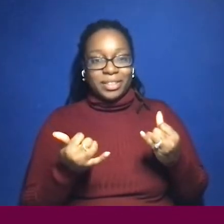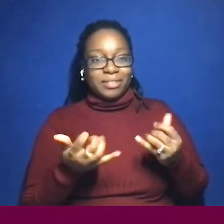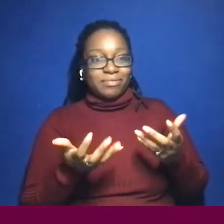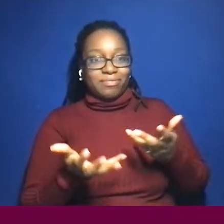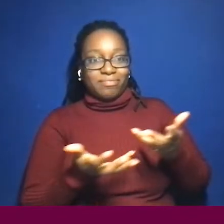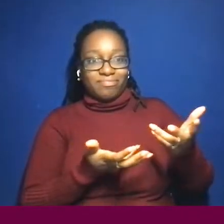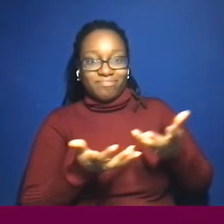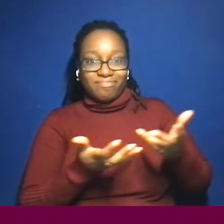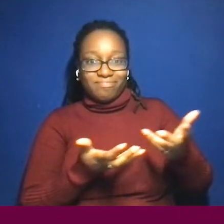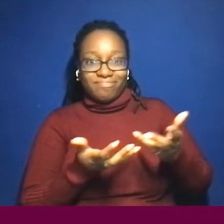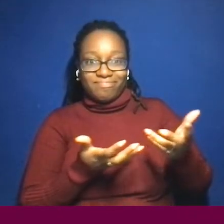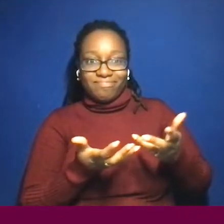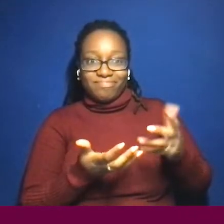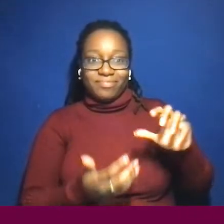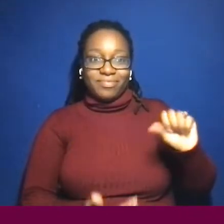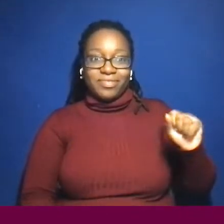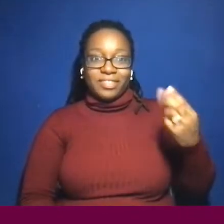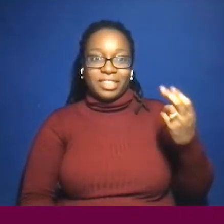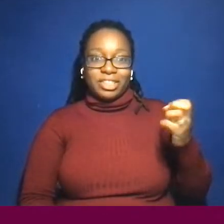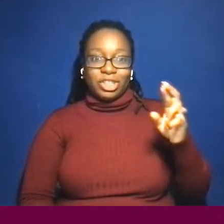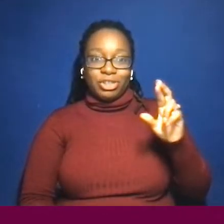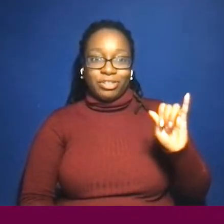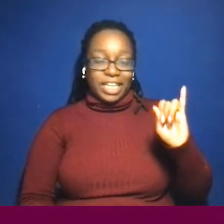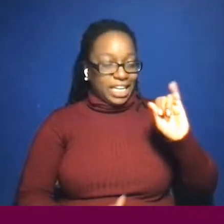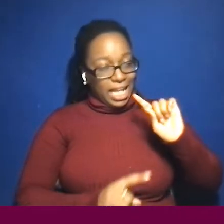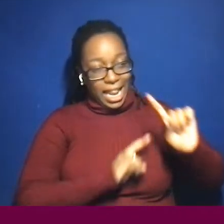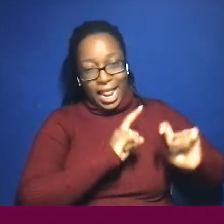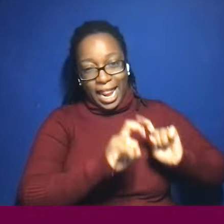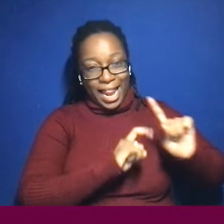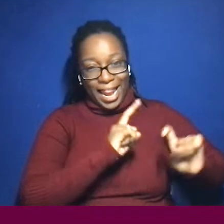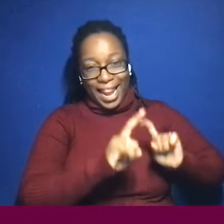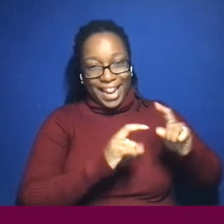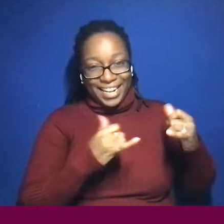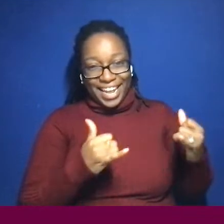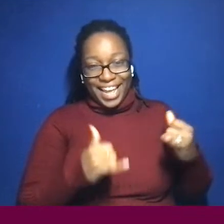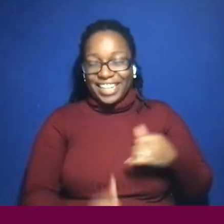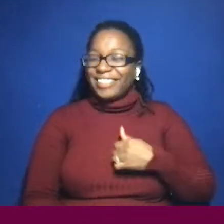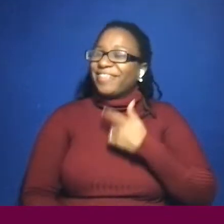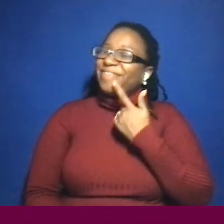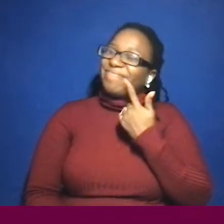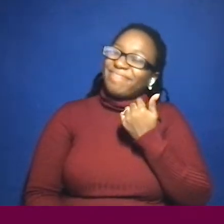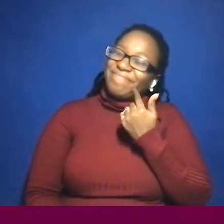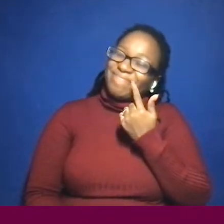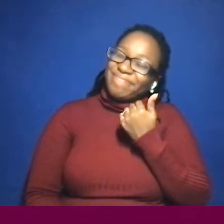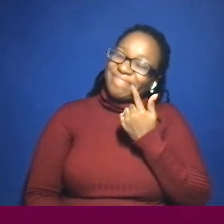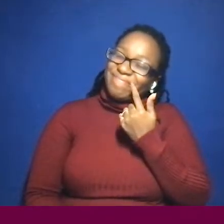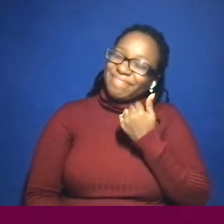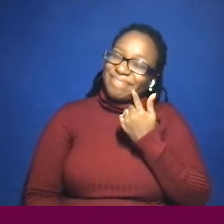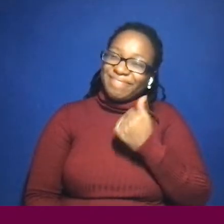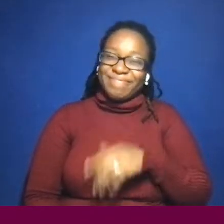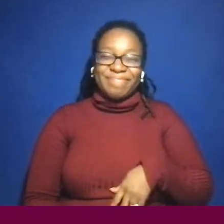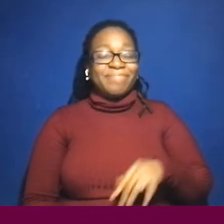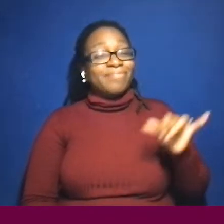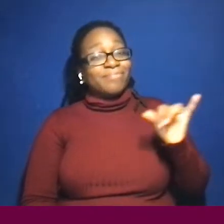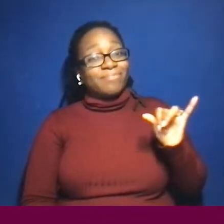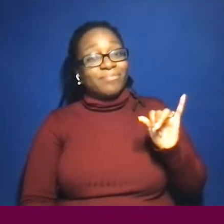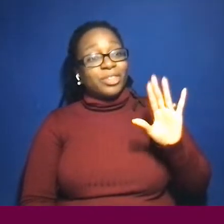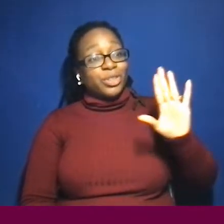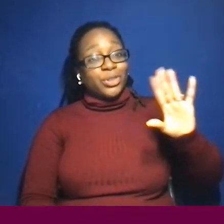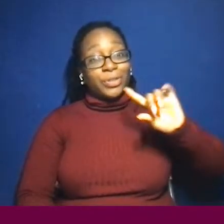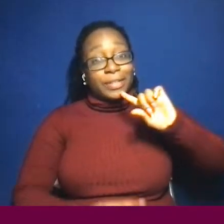ply Sheri with questions, and more importantly, listen to your answers. So